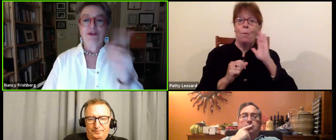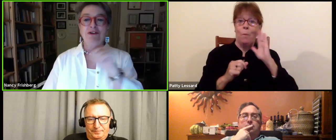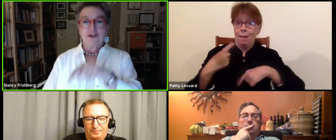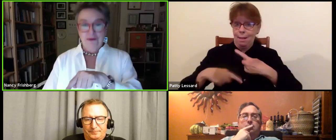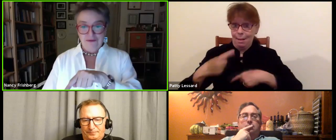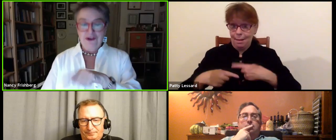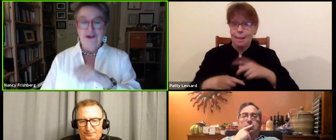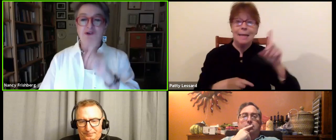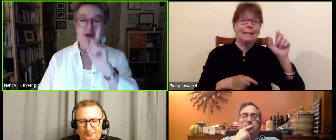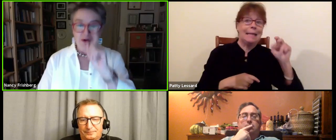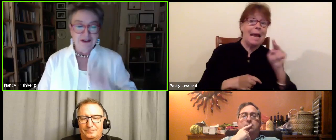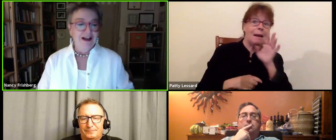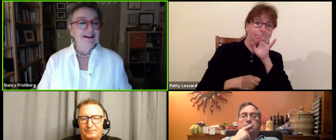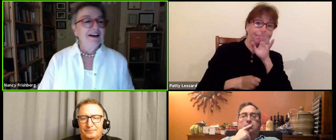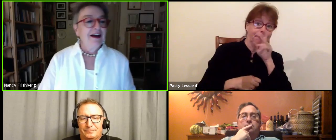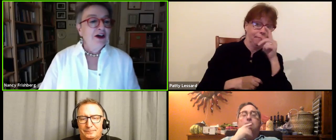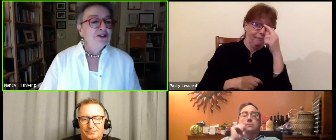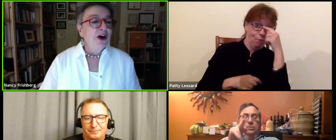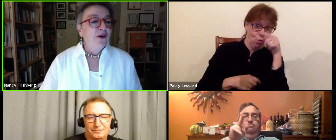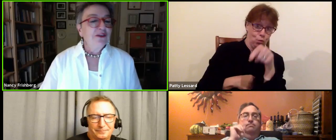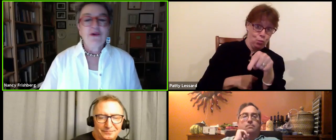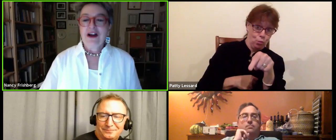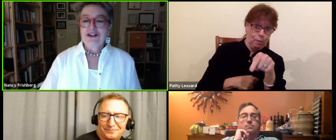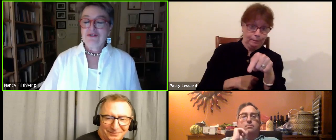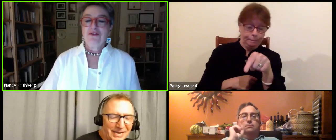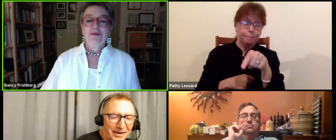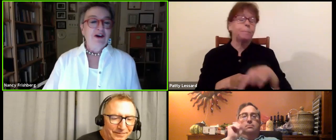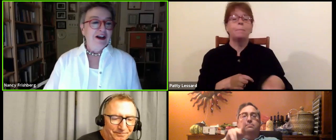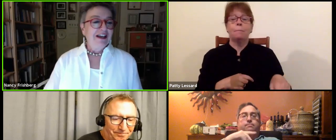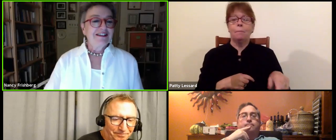≫ Dan: I didn't see my screen. Nancy, you're interpreting, yes,